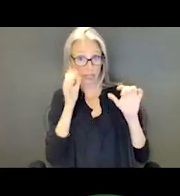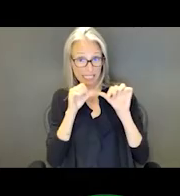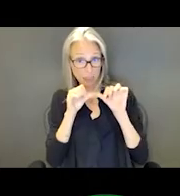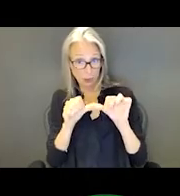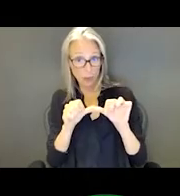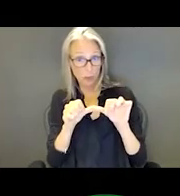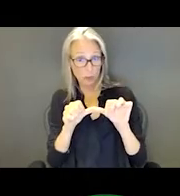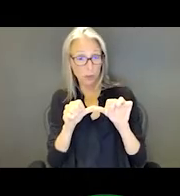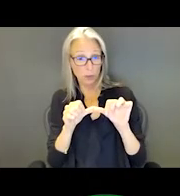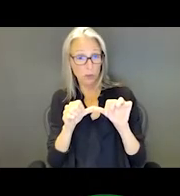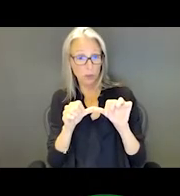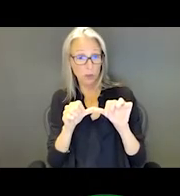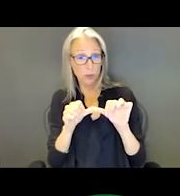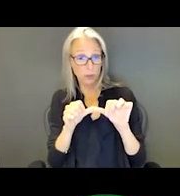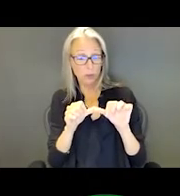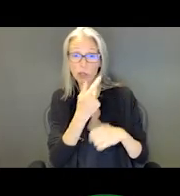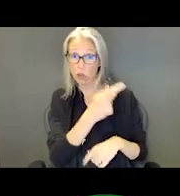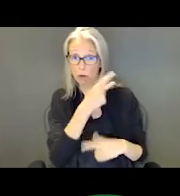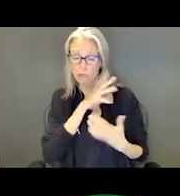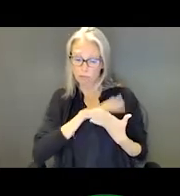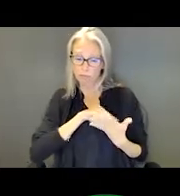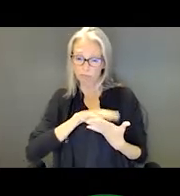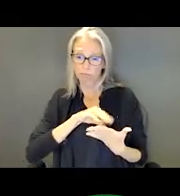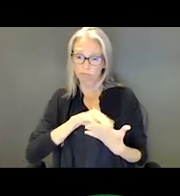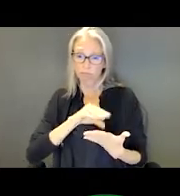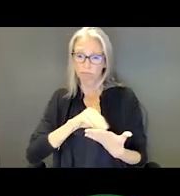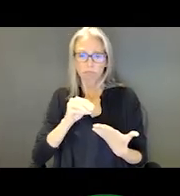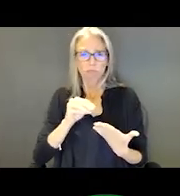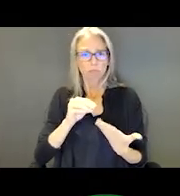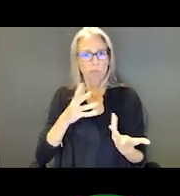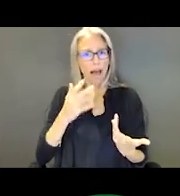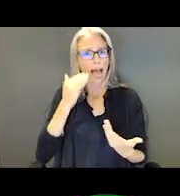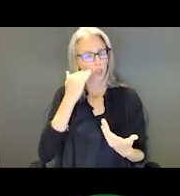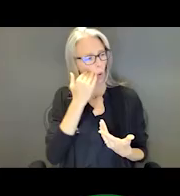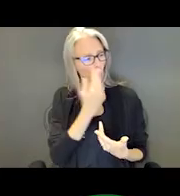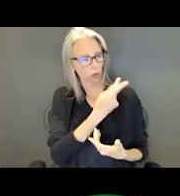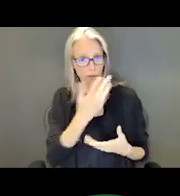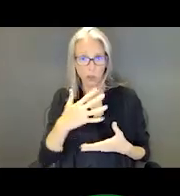Will pass it over to Michaela who We're happy to support in her super interesting research